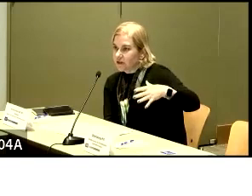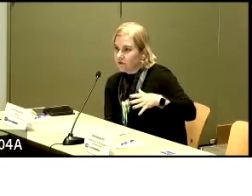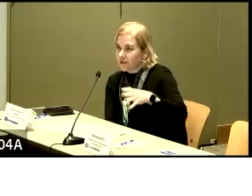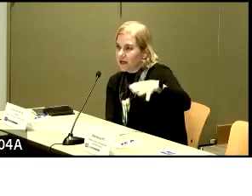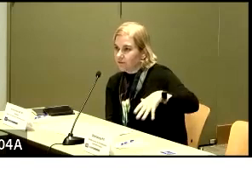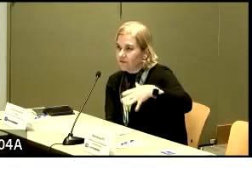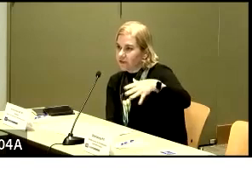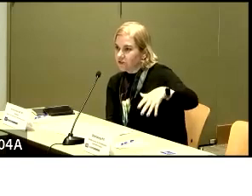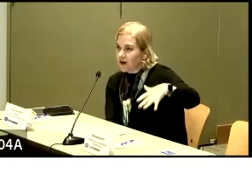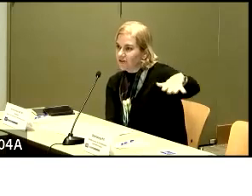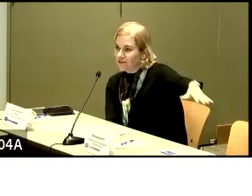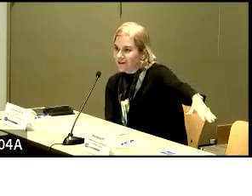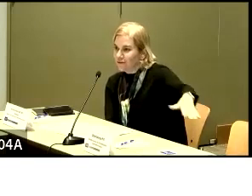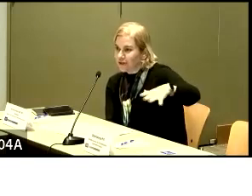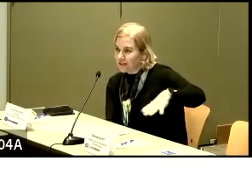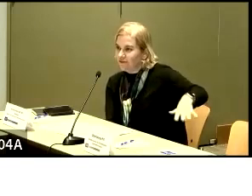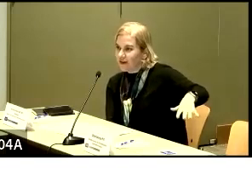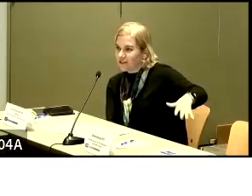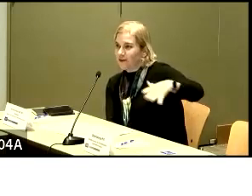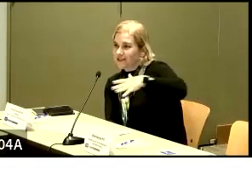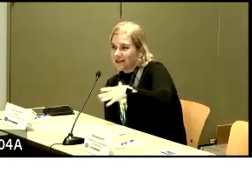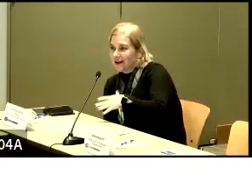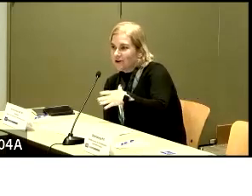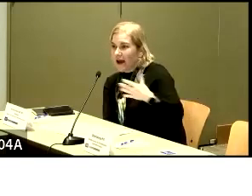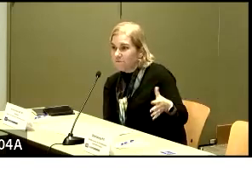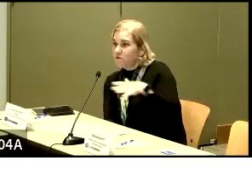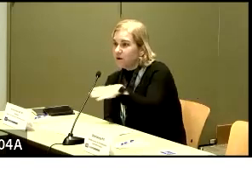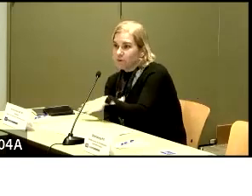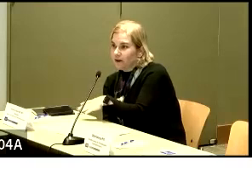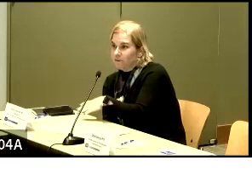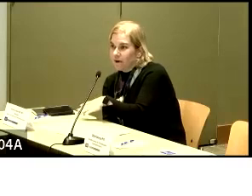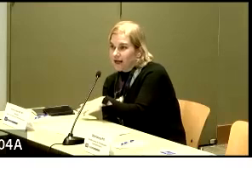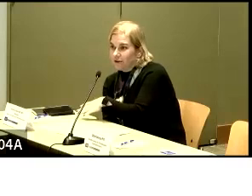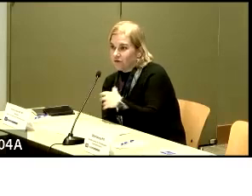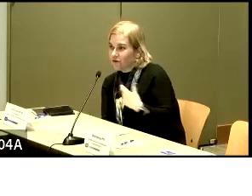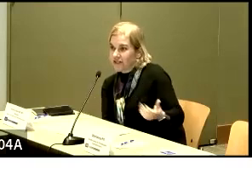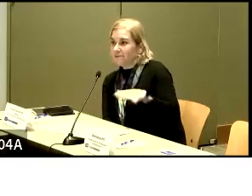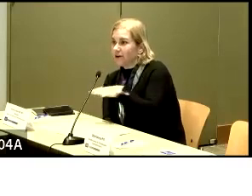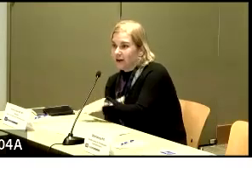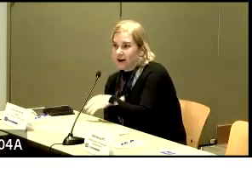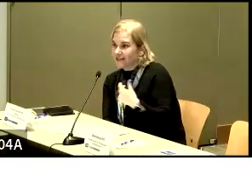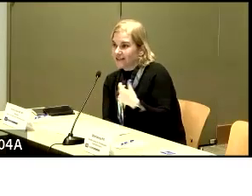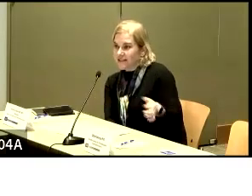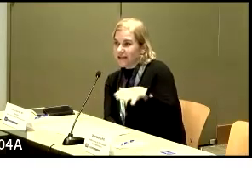that you can take prevention strategies that have worked in an infectious space, you know, and move them pretty well over and think about care cascades and think